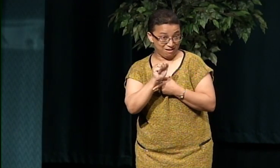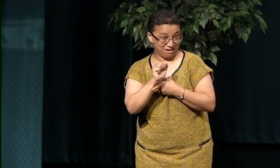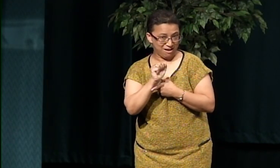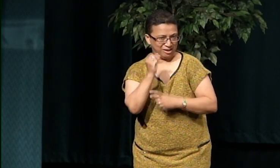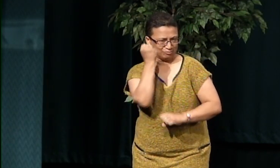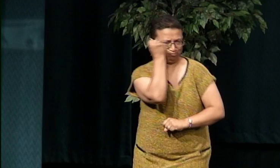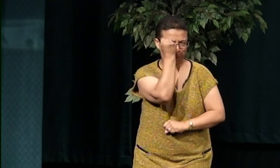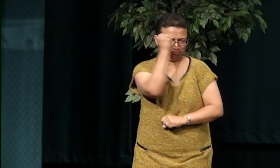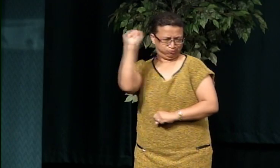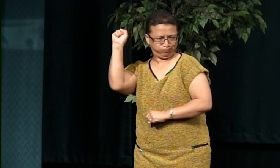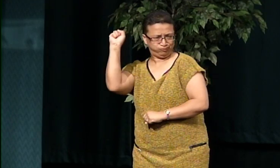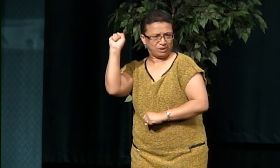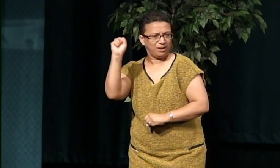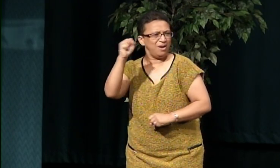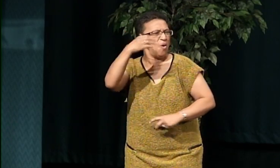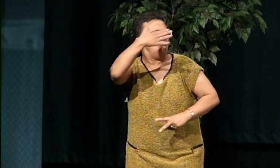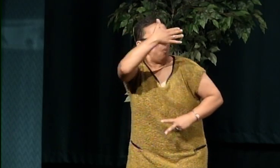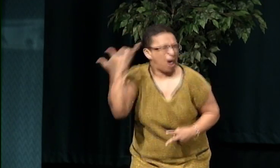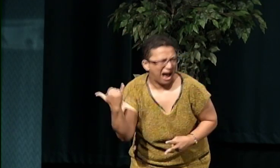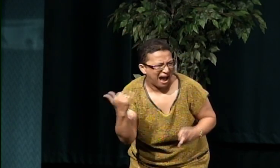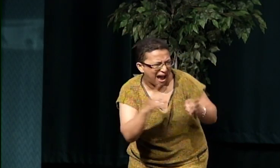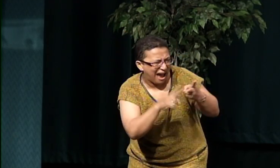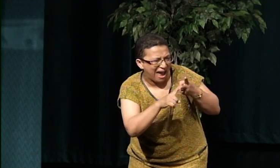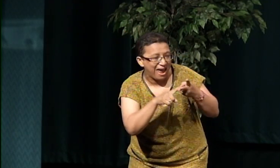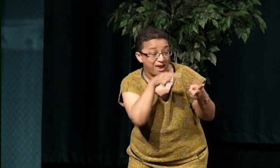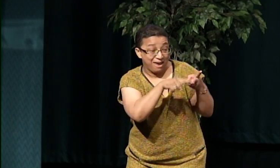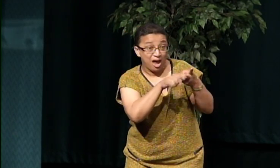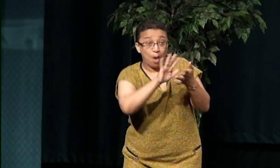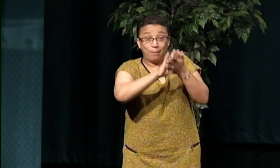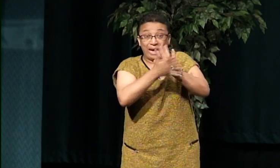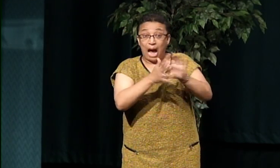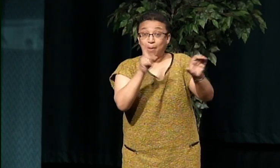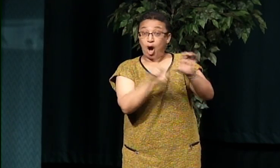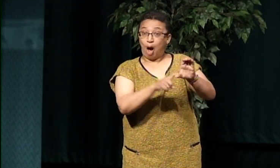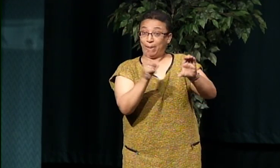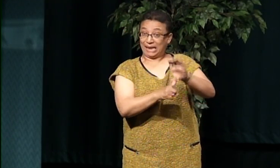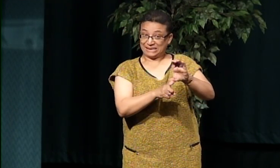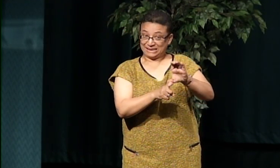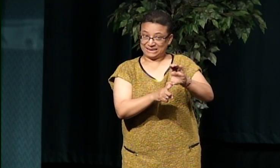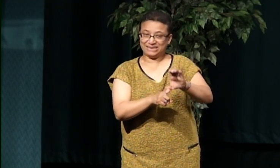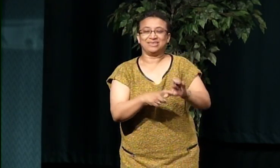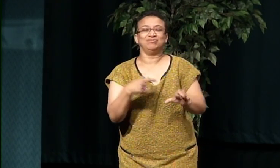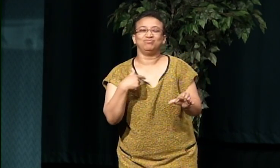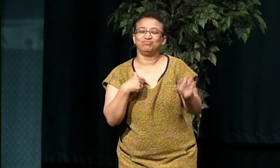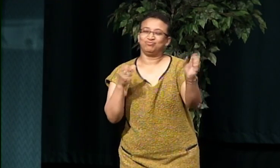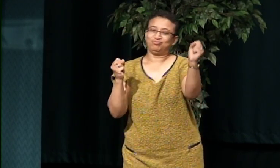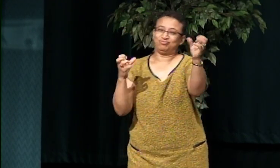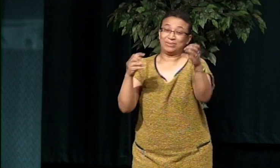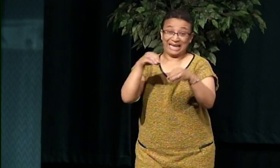Now also think about Russia. They engaged in a protest, and we need to understand why that happened.